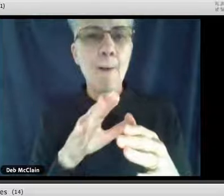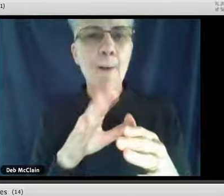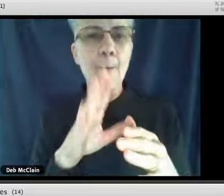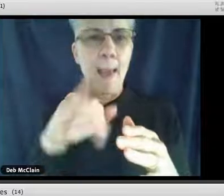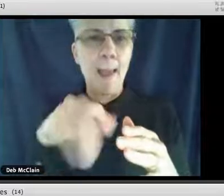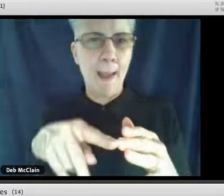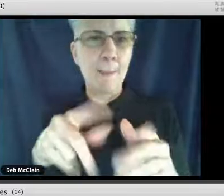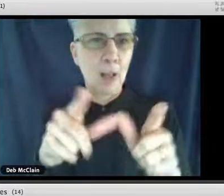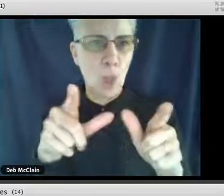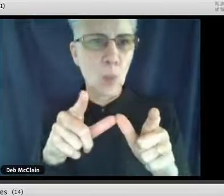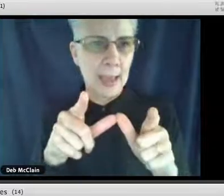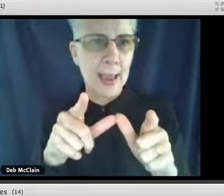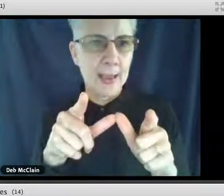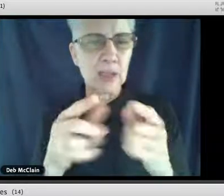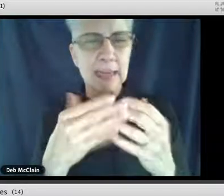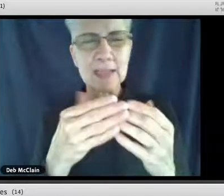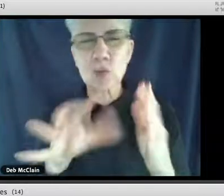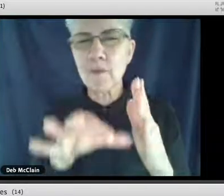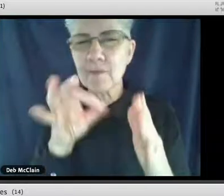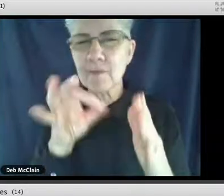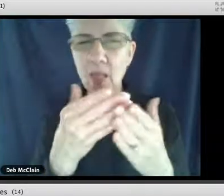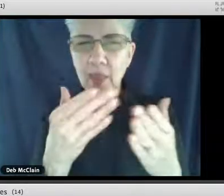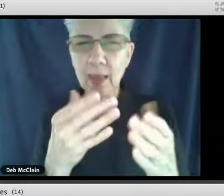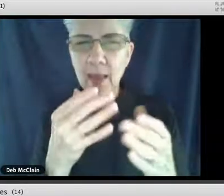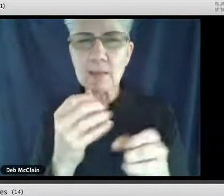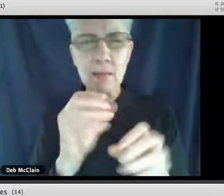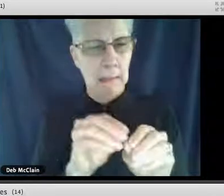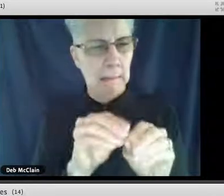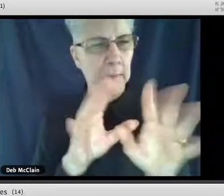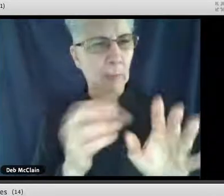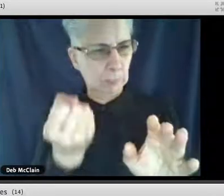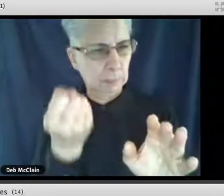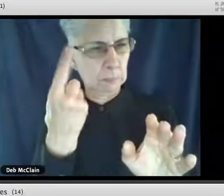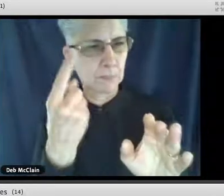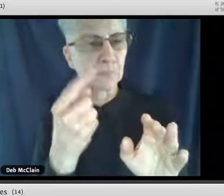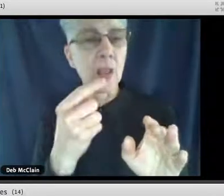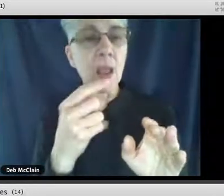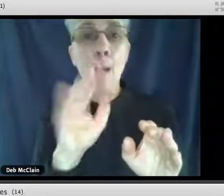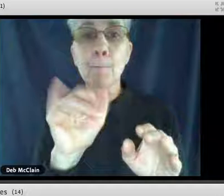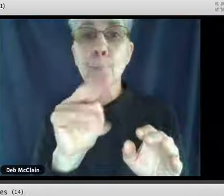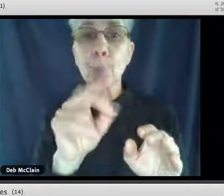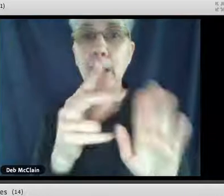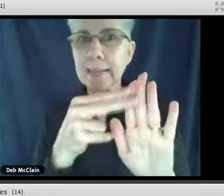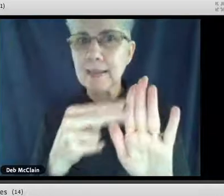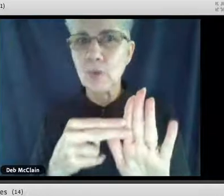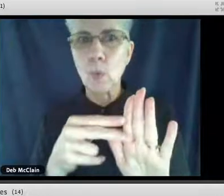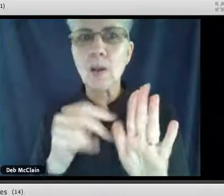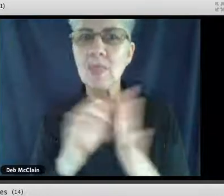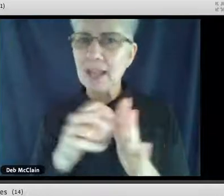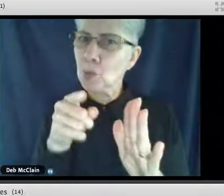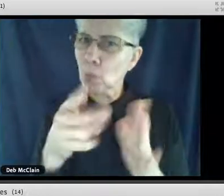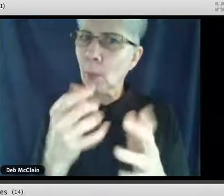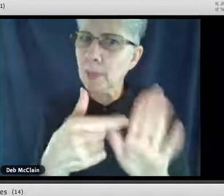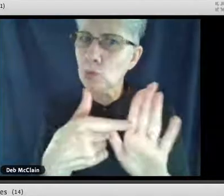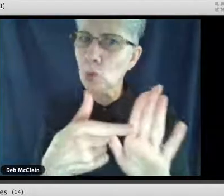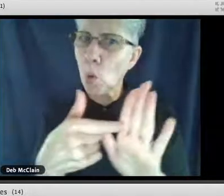that it's easy to find, and it makes sense, that your brand is everywhere. Your brand is you, so you want to make sure that that's there.